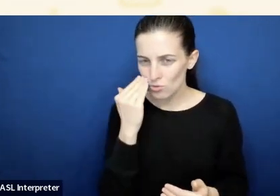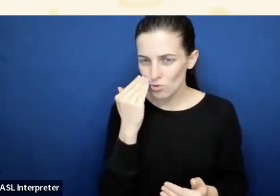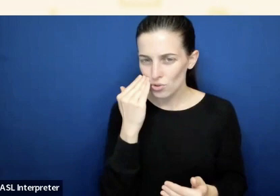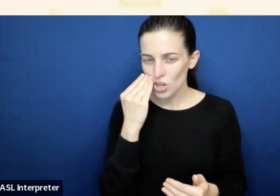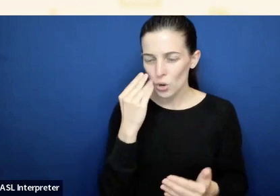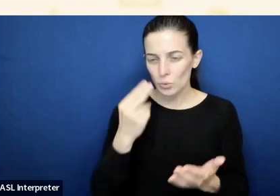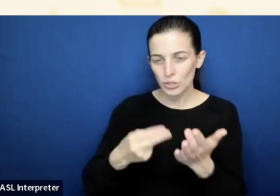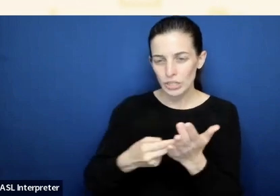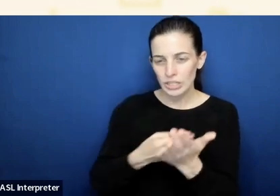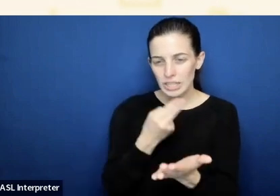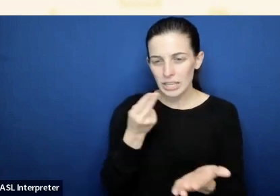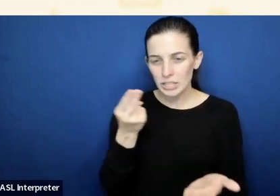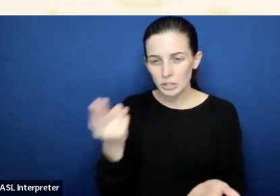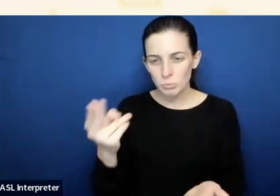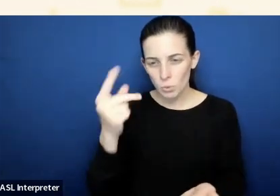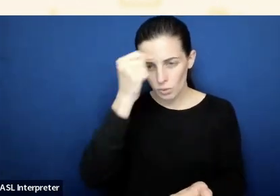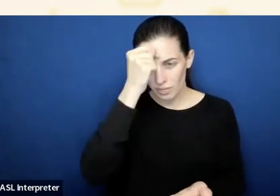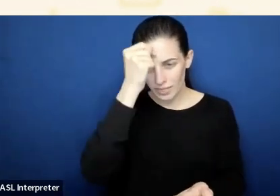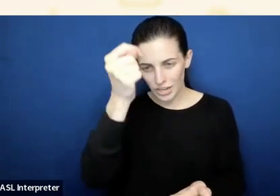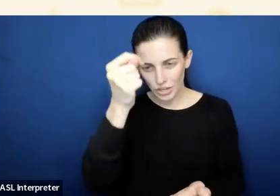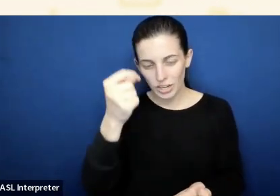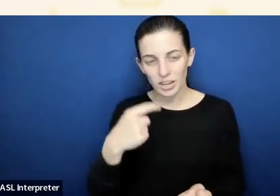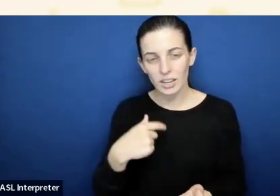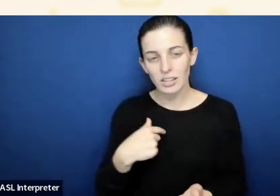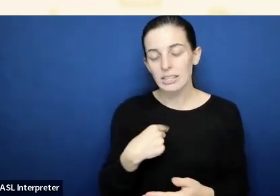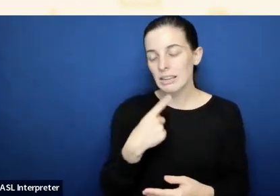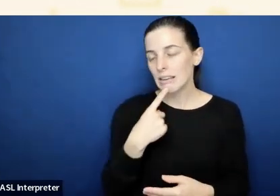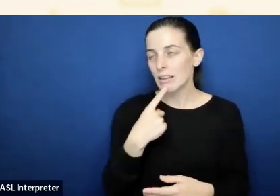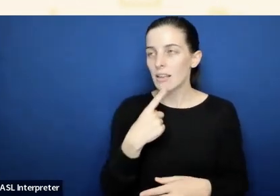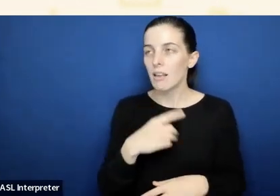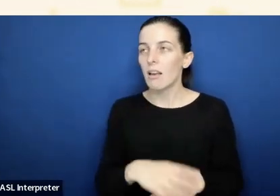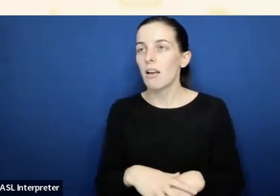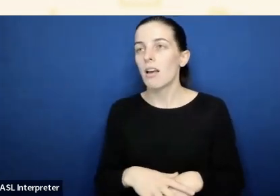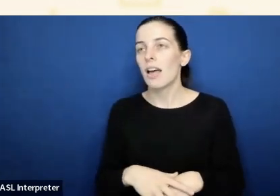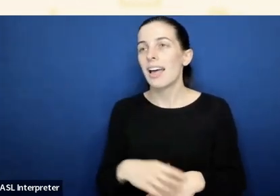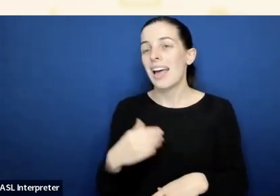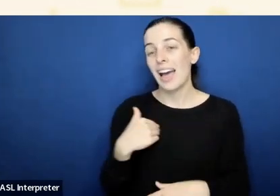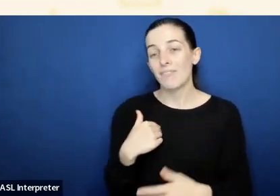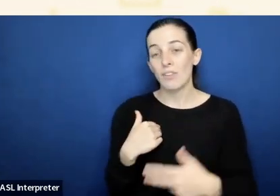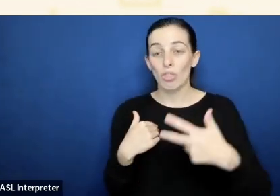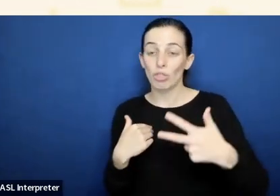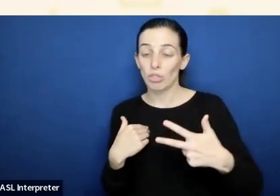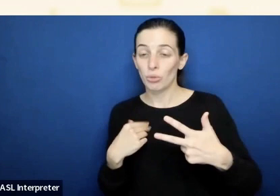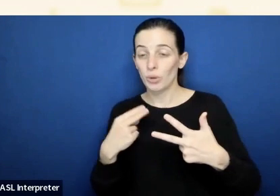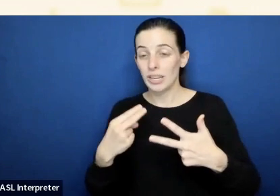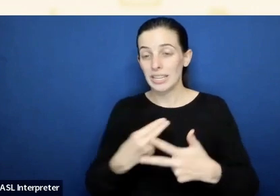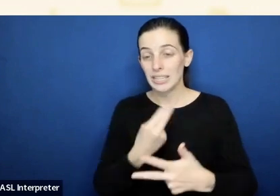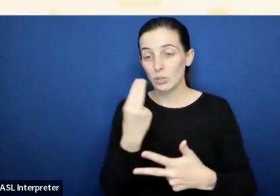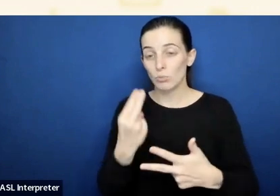When someone say, I just have only three spoons left in a day.